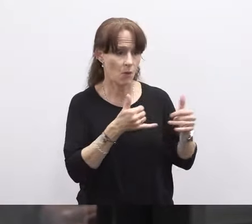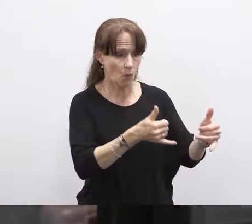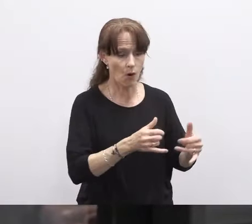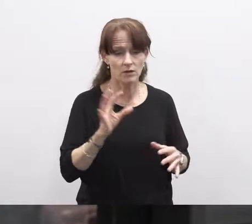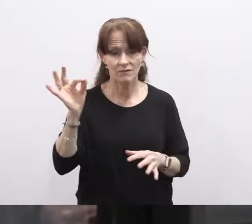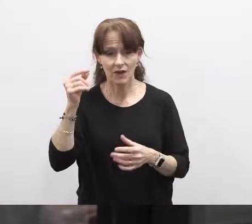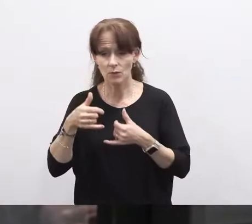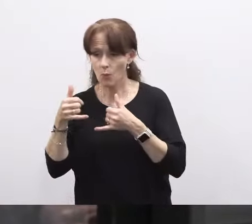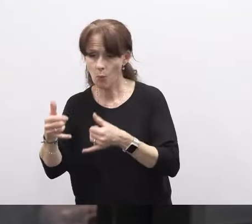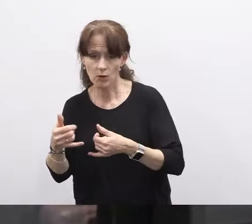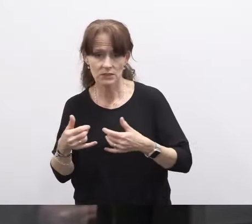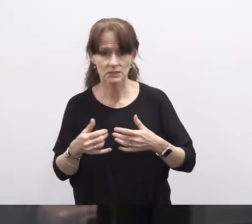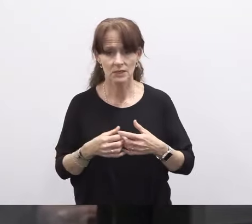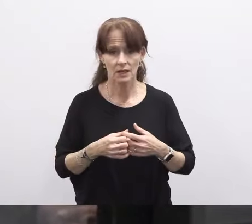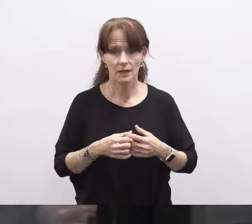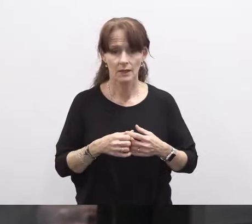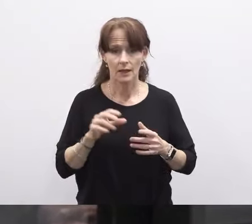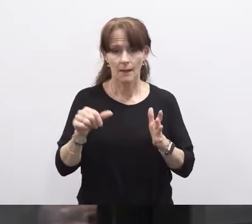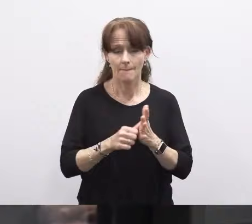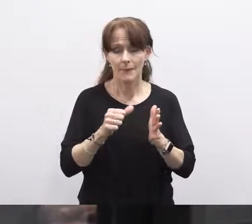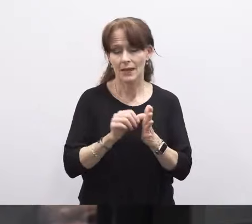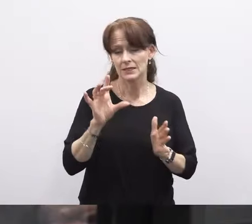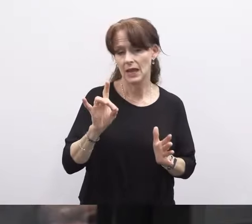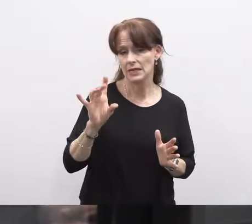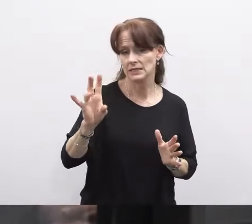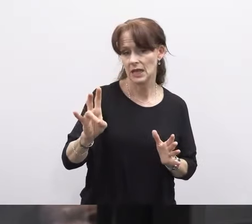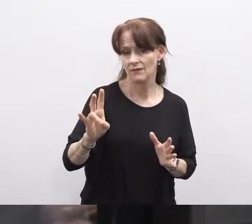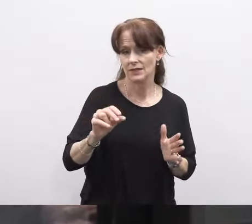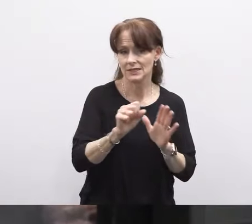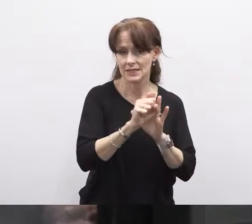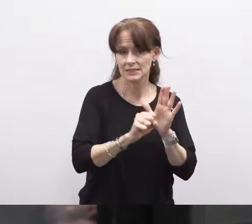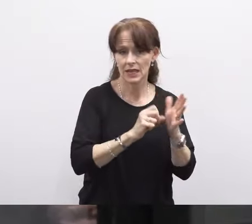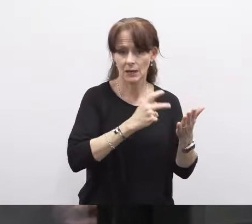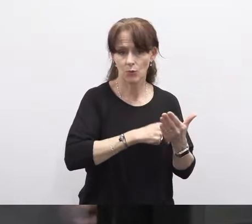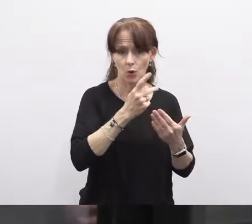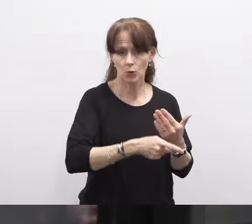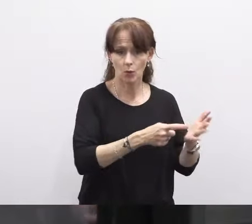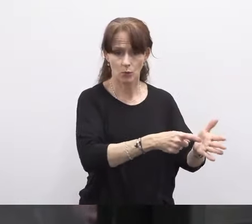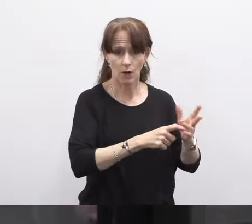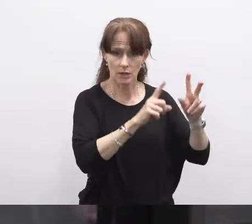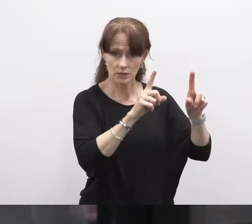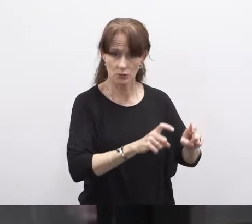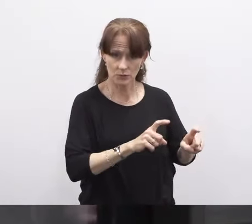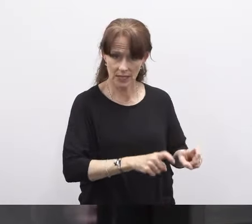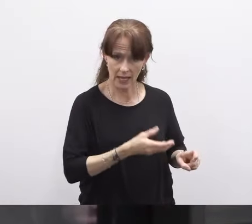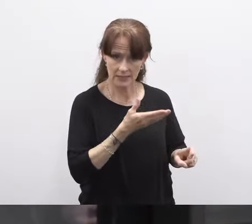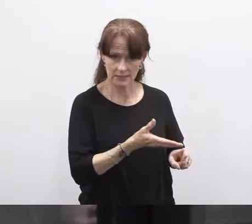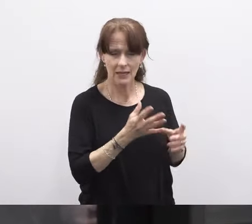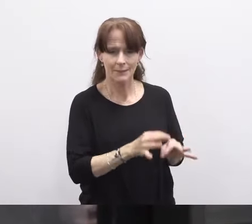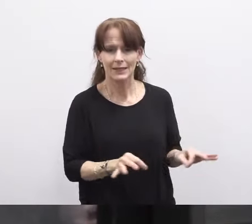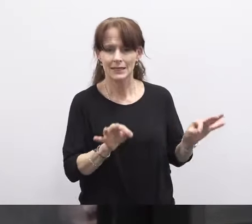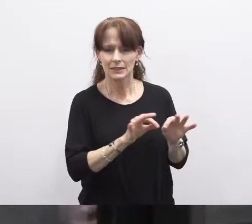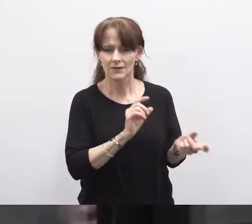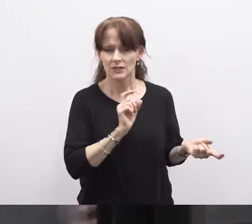Page 87 specifically lists all the state programs that we were required to test that really the big significant change this year